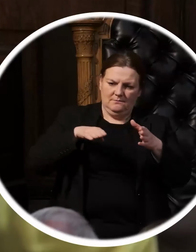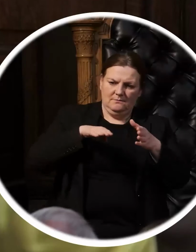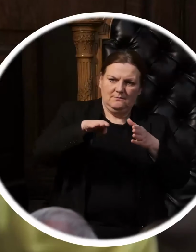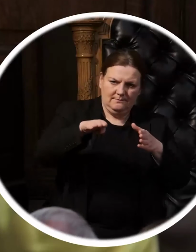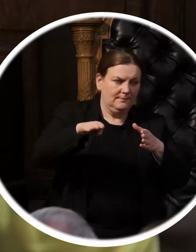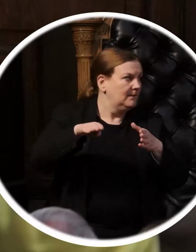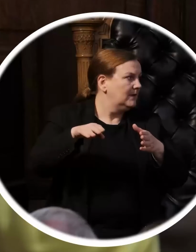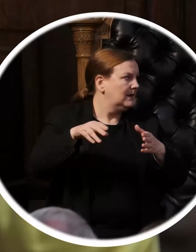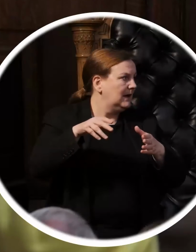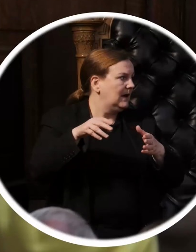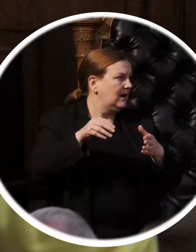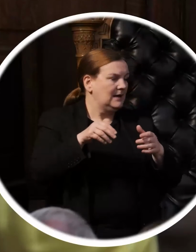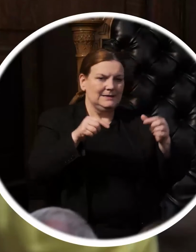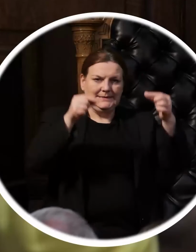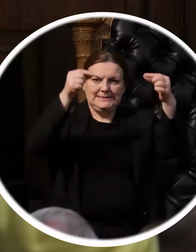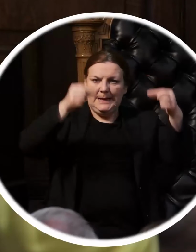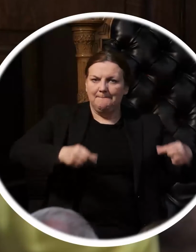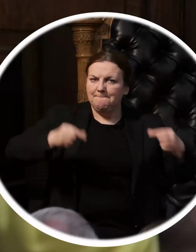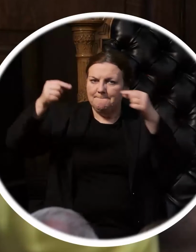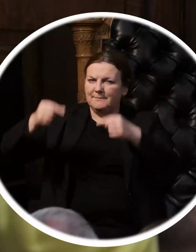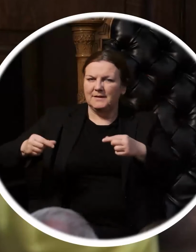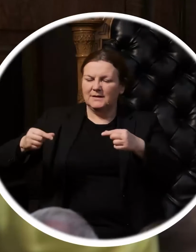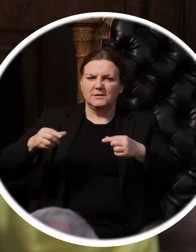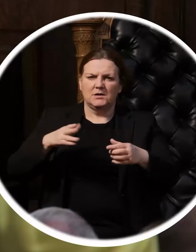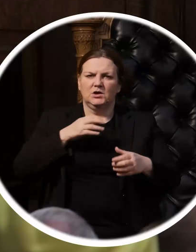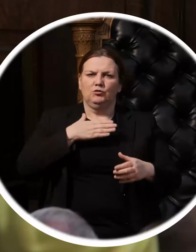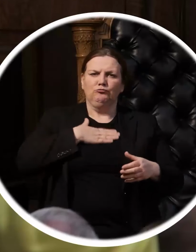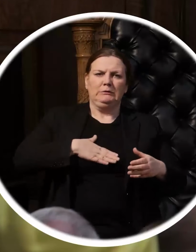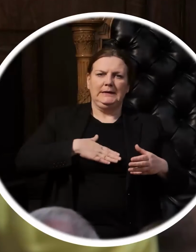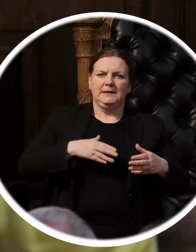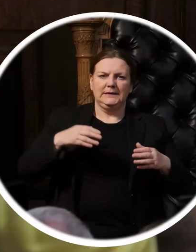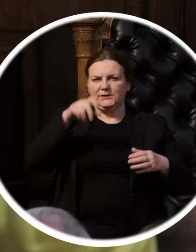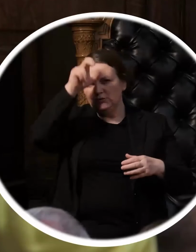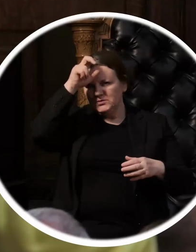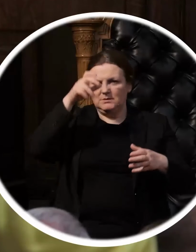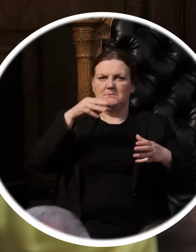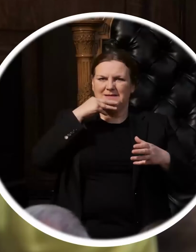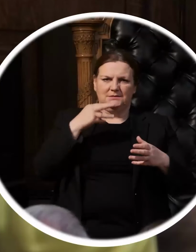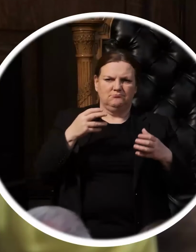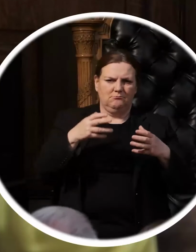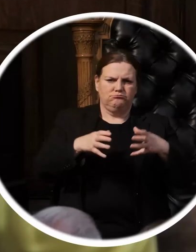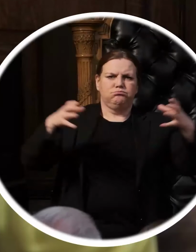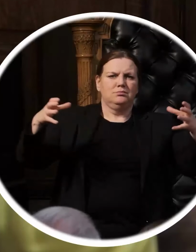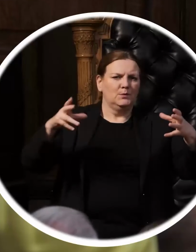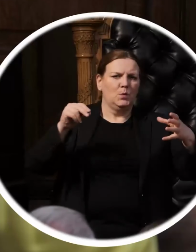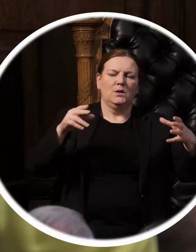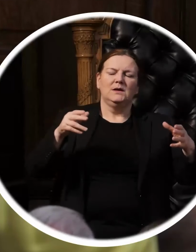slim columns here instead of the big chunky ones that we may be used to seeing on some of the other railway stations.